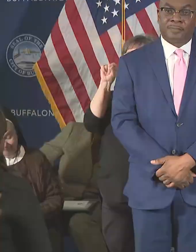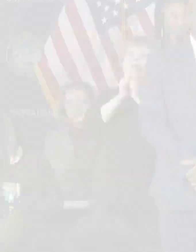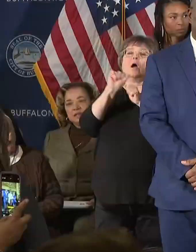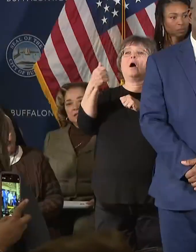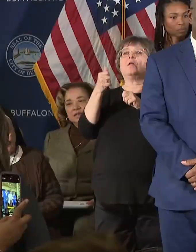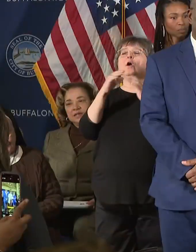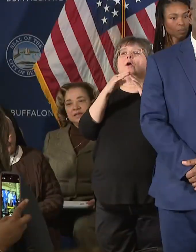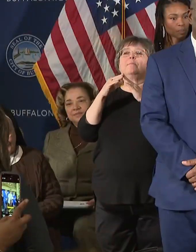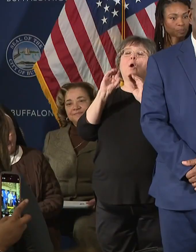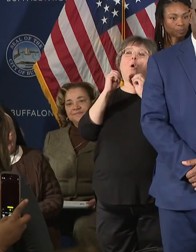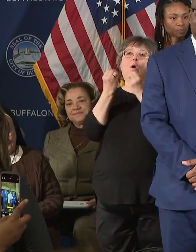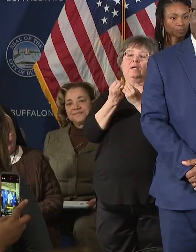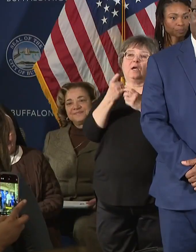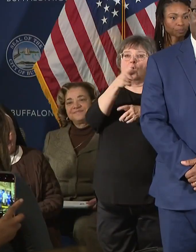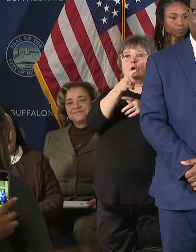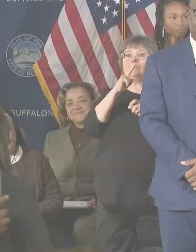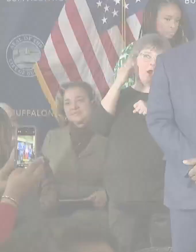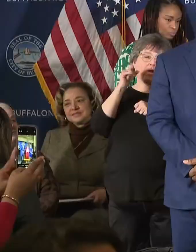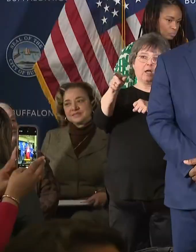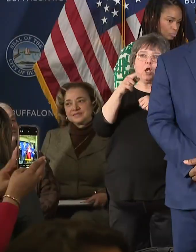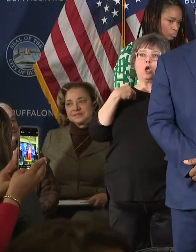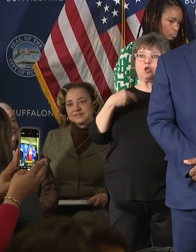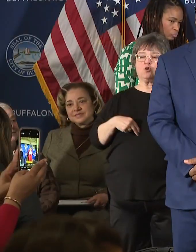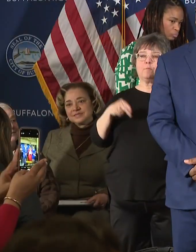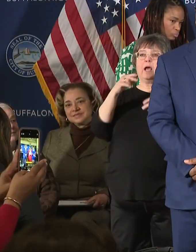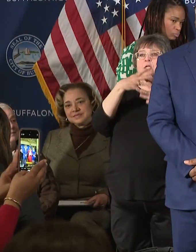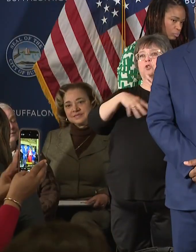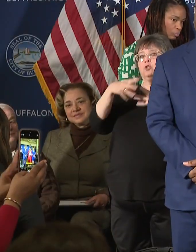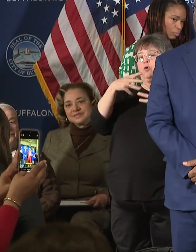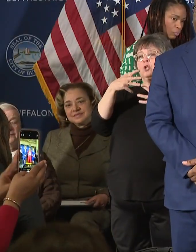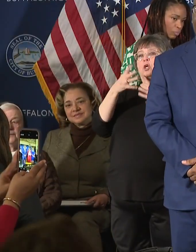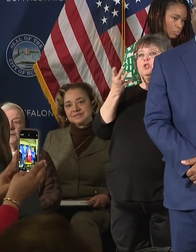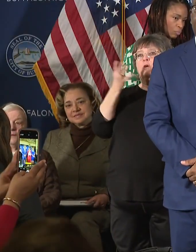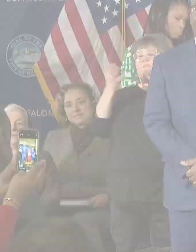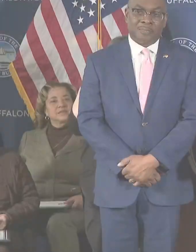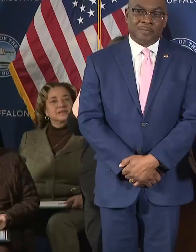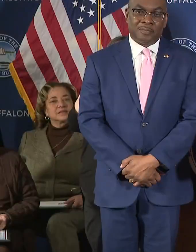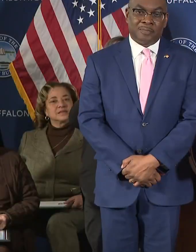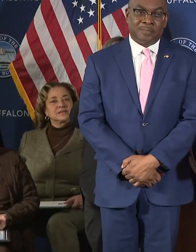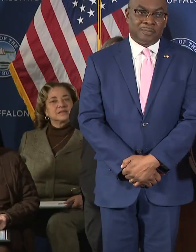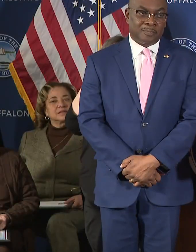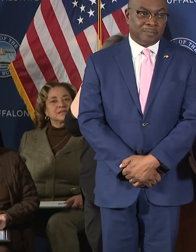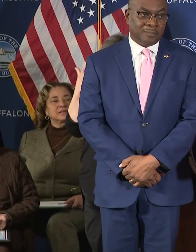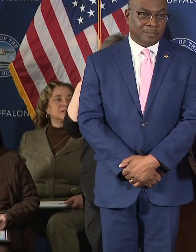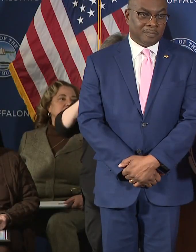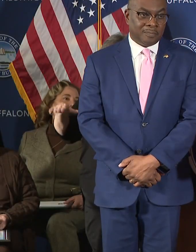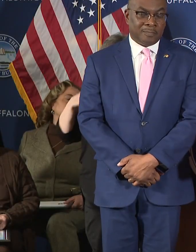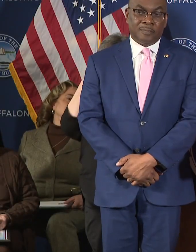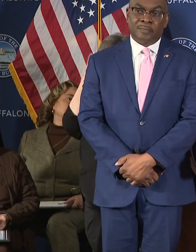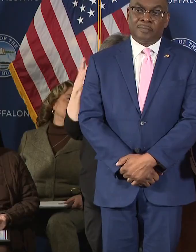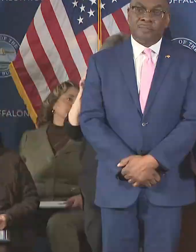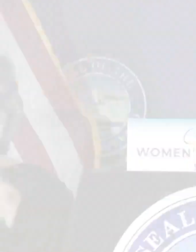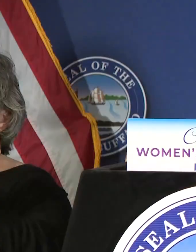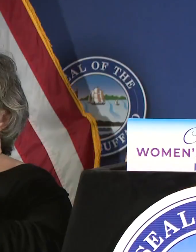these women that we're celebrating here today this afternoon. Um It's a momentous occasion to honor them.